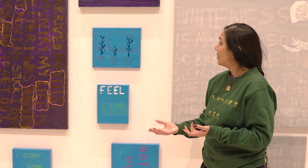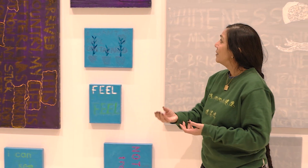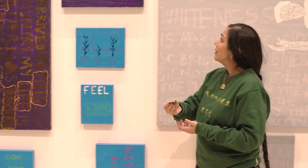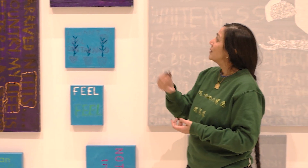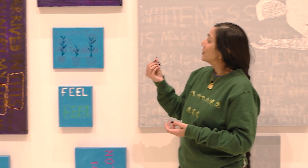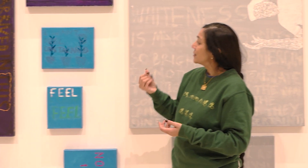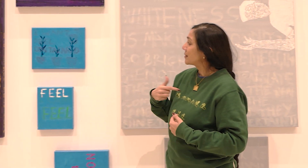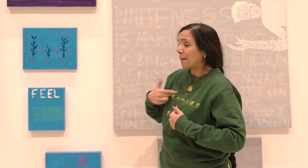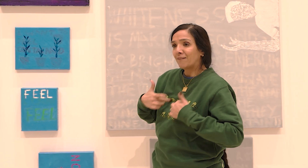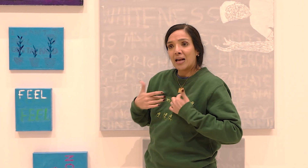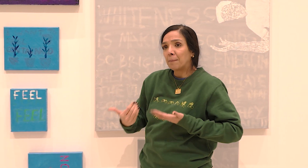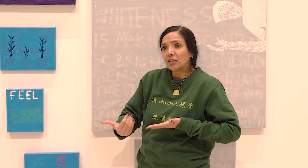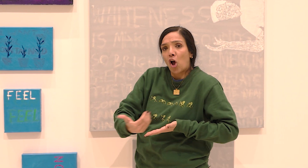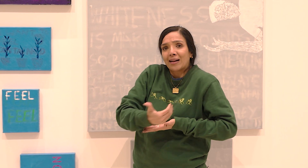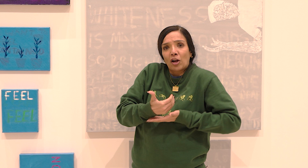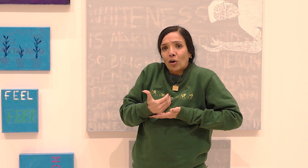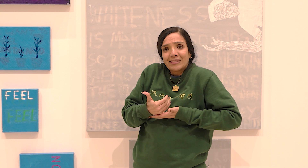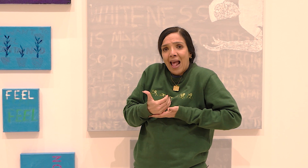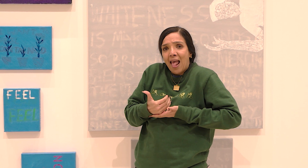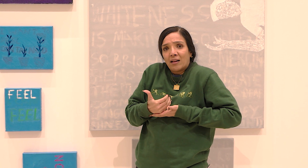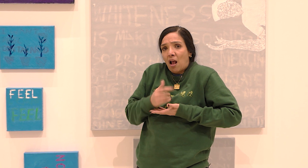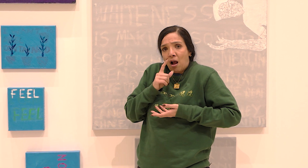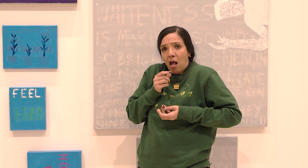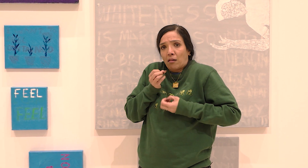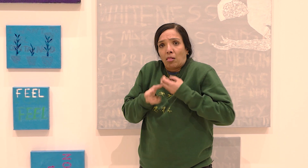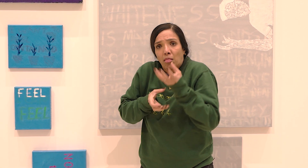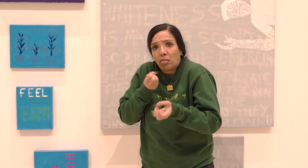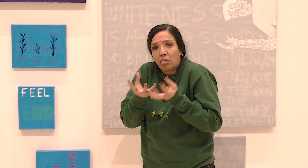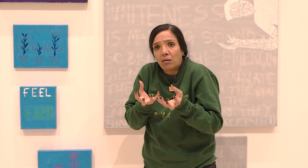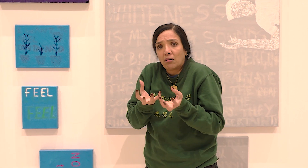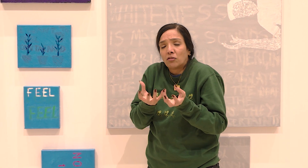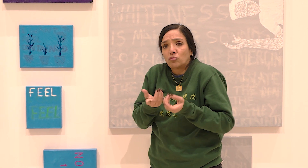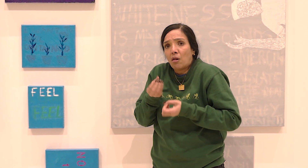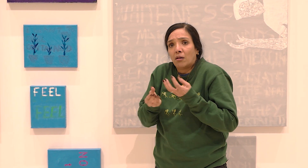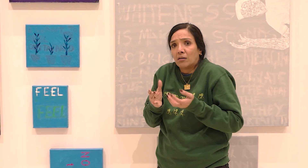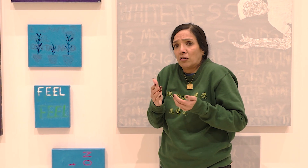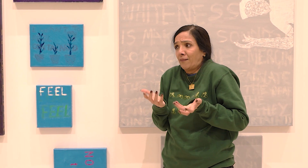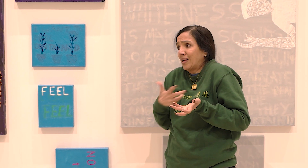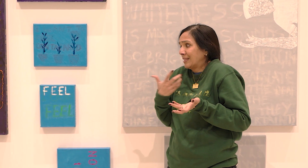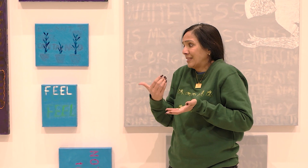So, that's what that denotes. I felt that I couldn't contain...